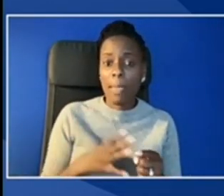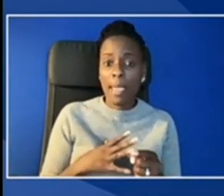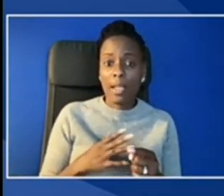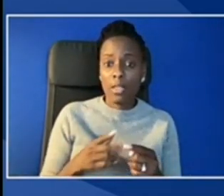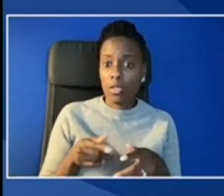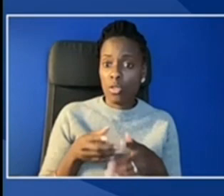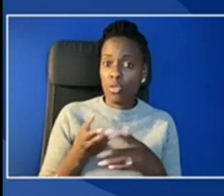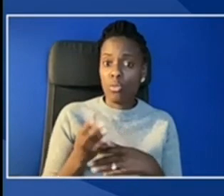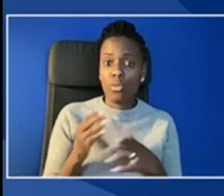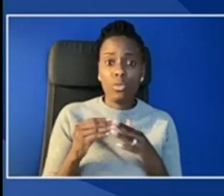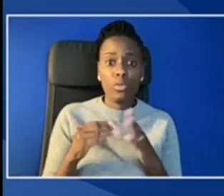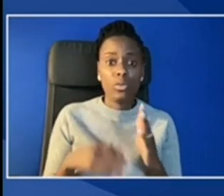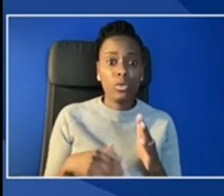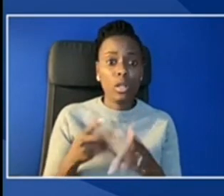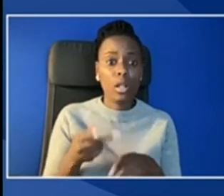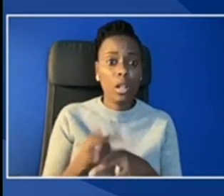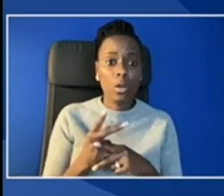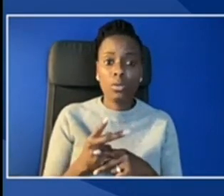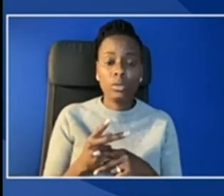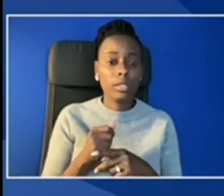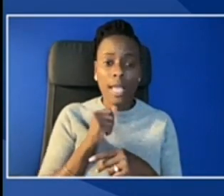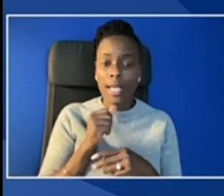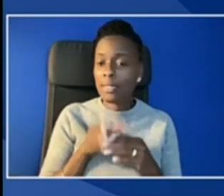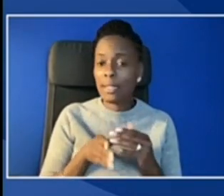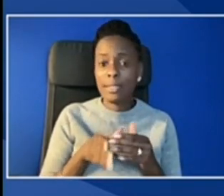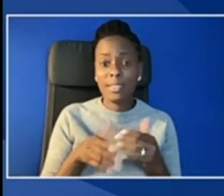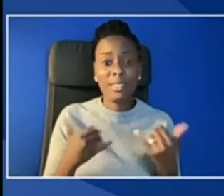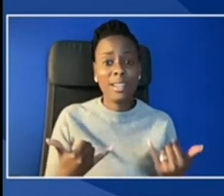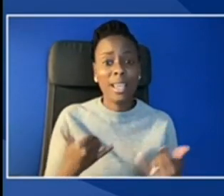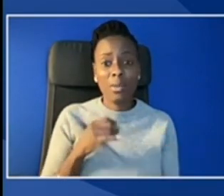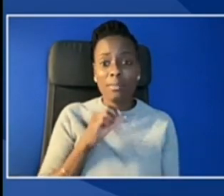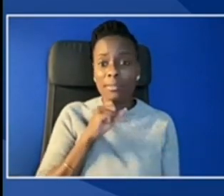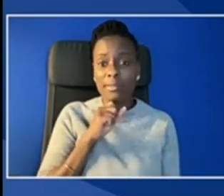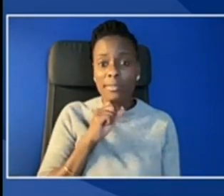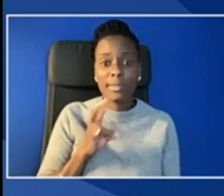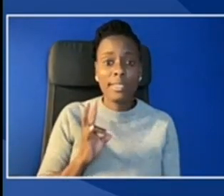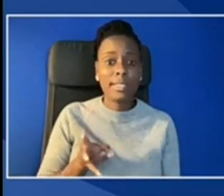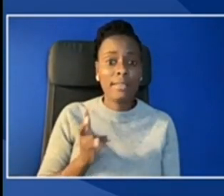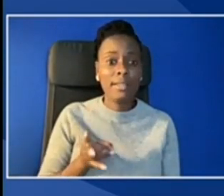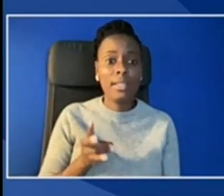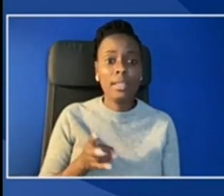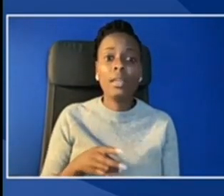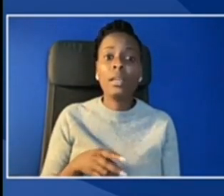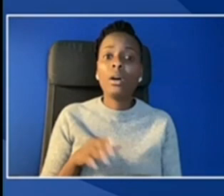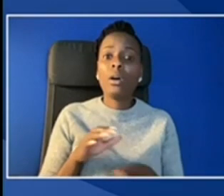I'm now 70 years old, on Medicare. I have dedicated over 50 years of my life